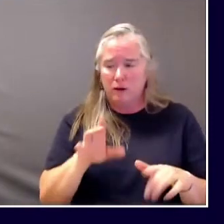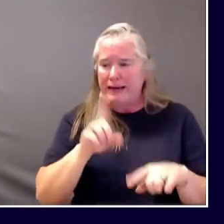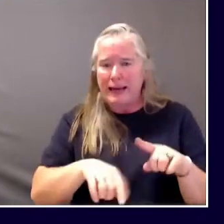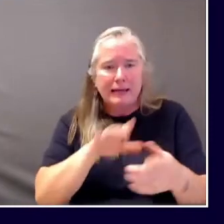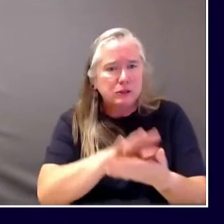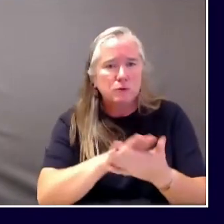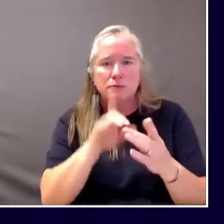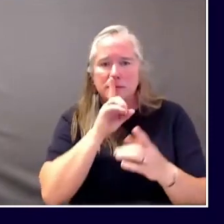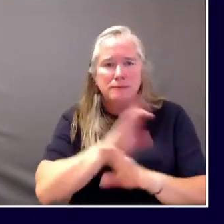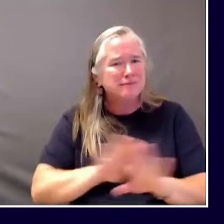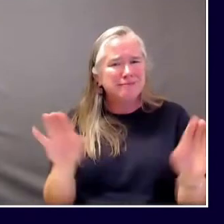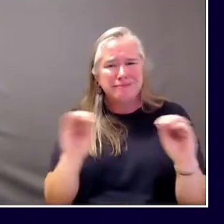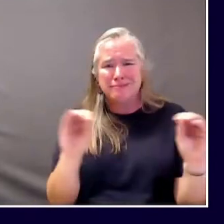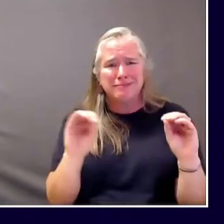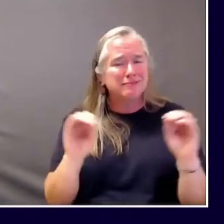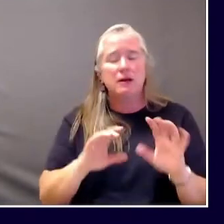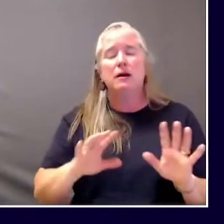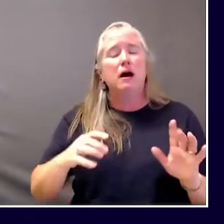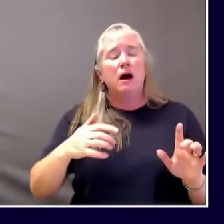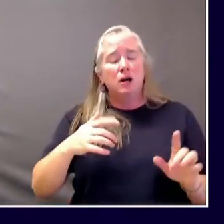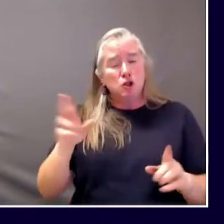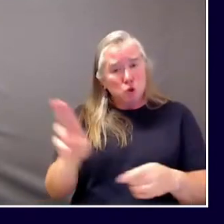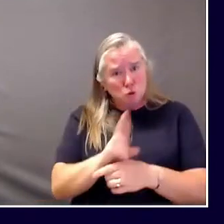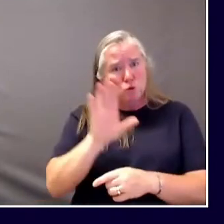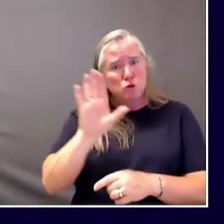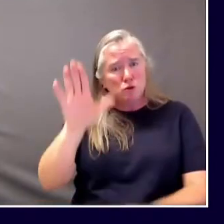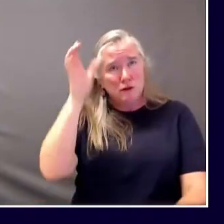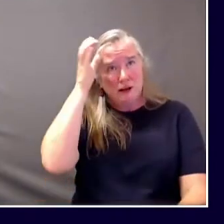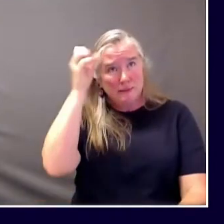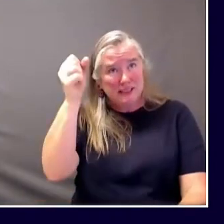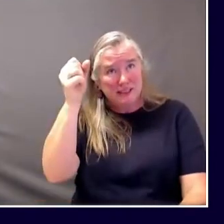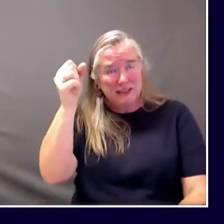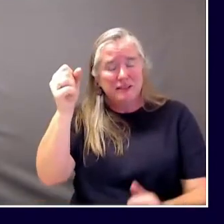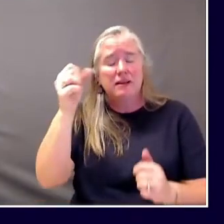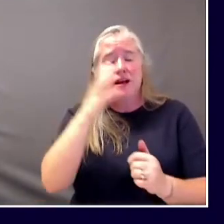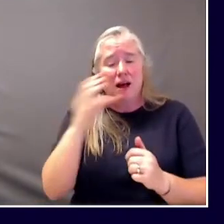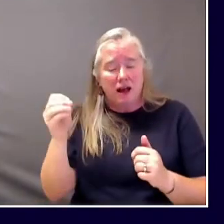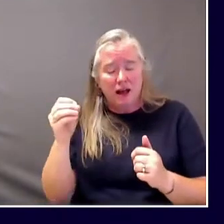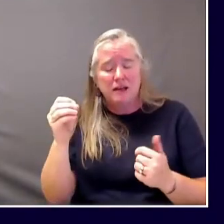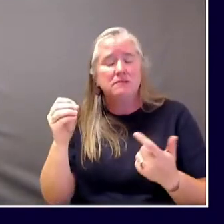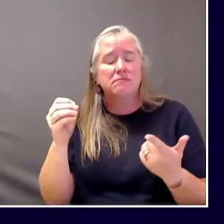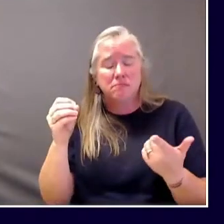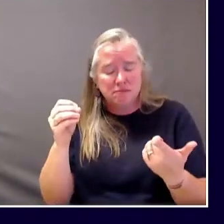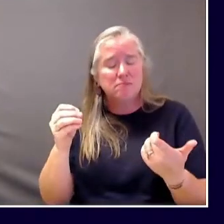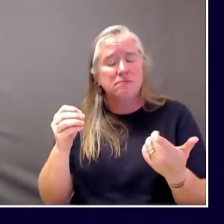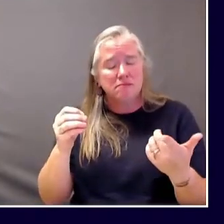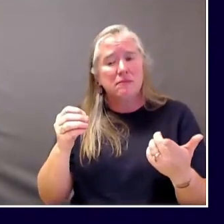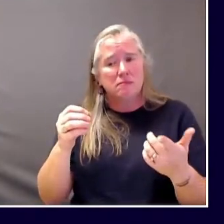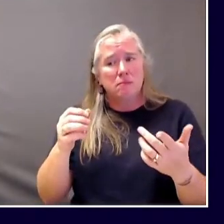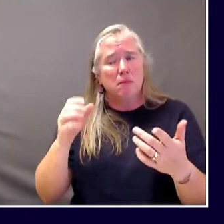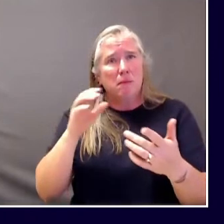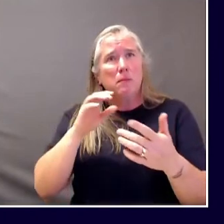everybody using common sense and